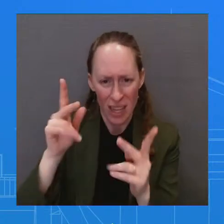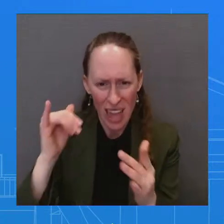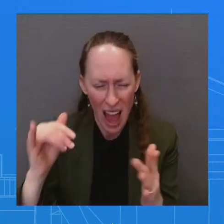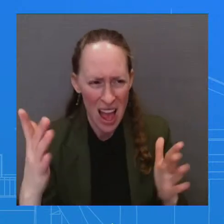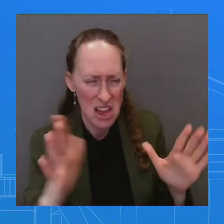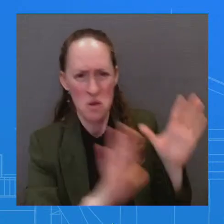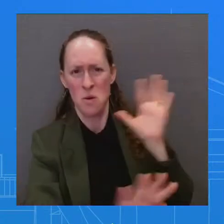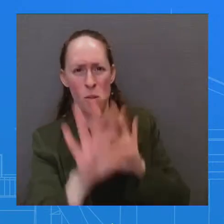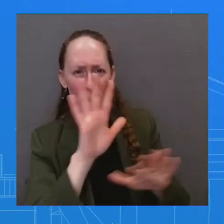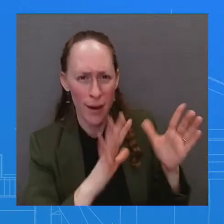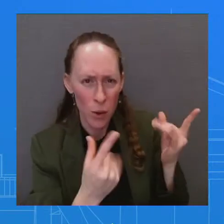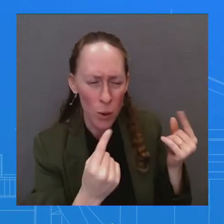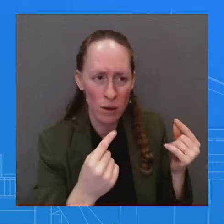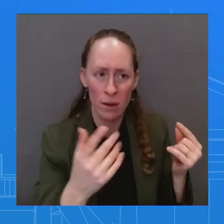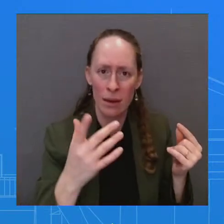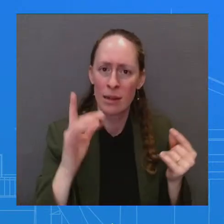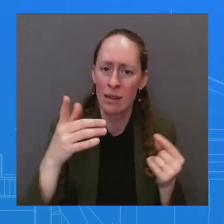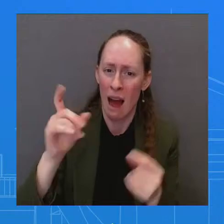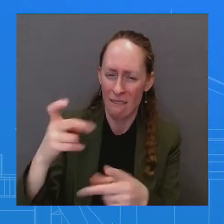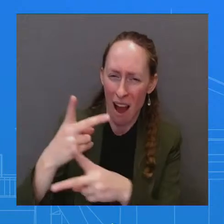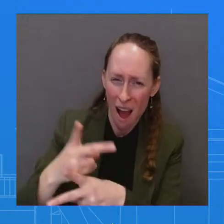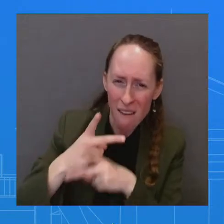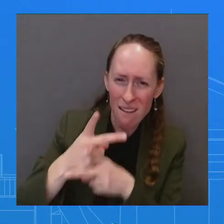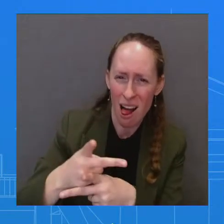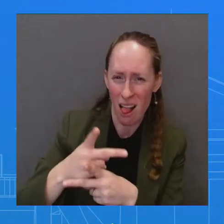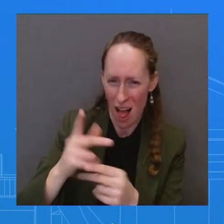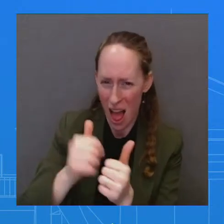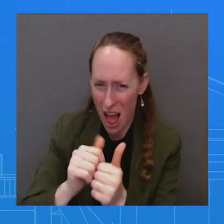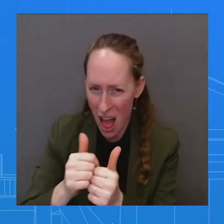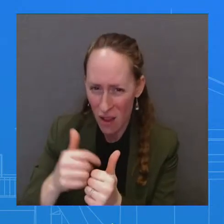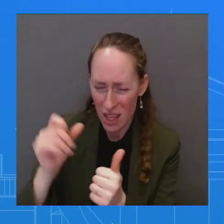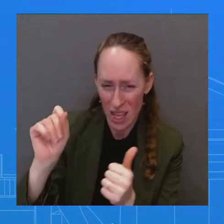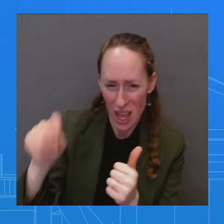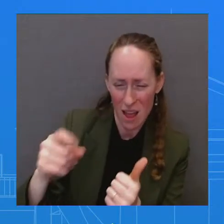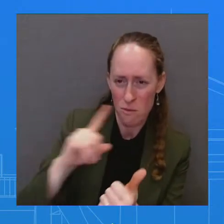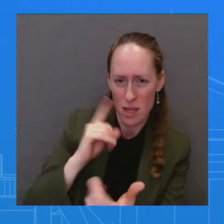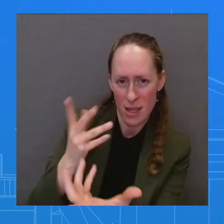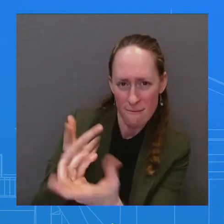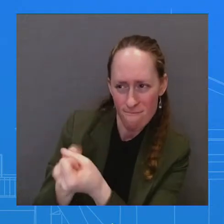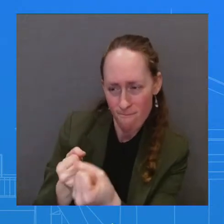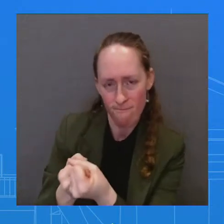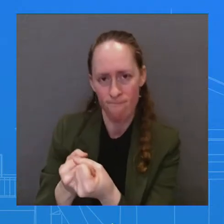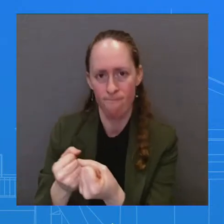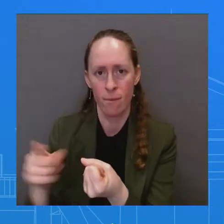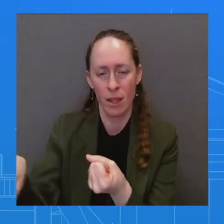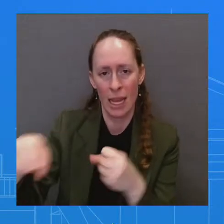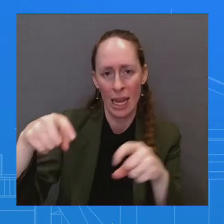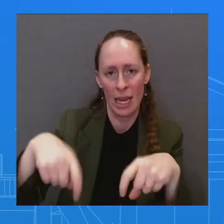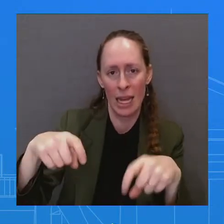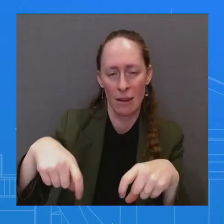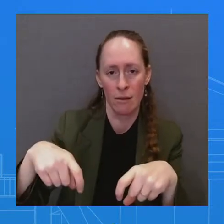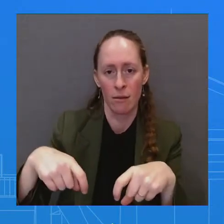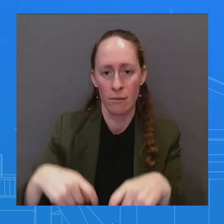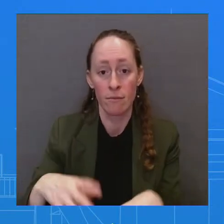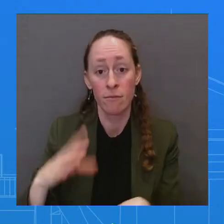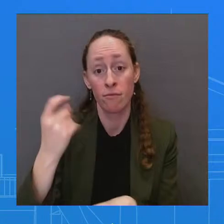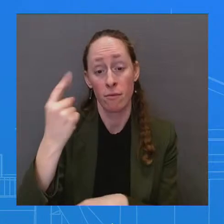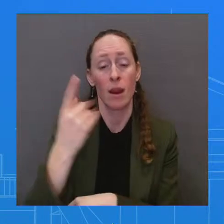with the acknowledgement that these are their operations to plan and execute and speak to. At the same time, he has literally led --